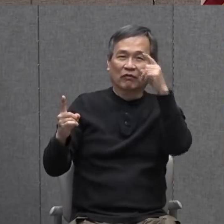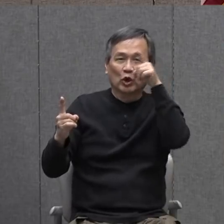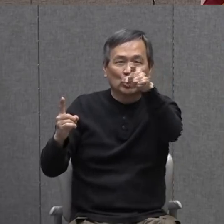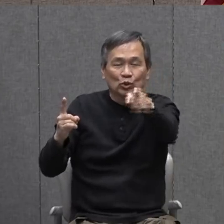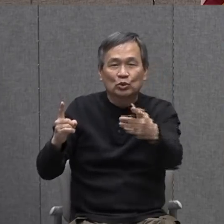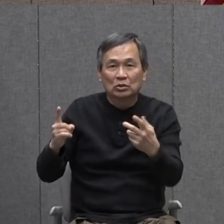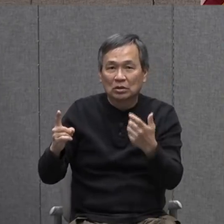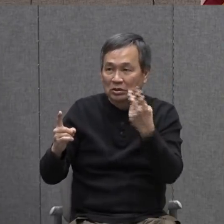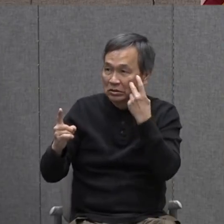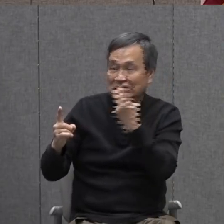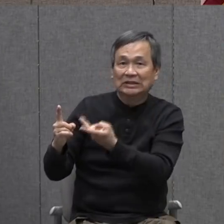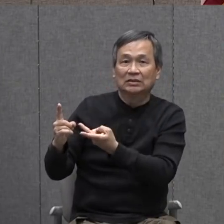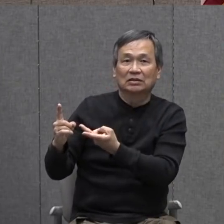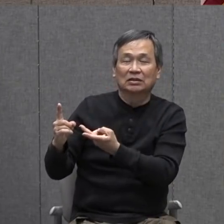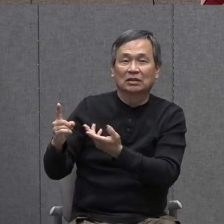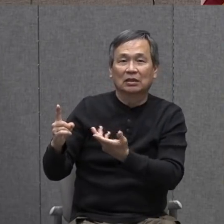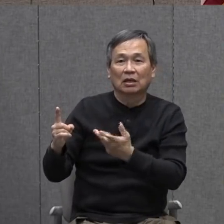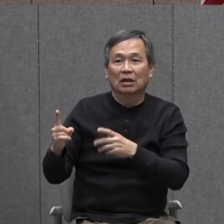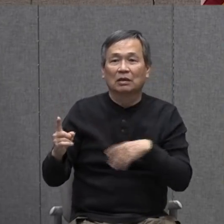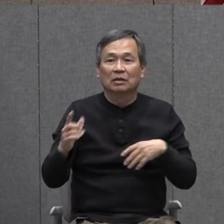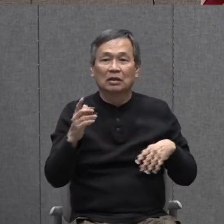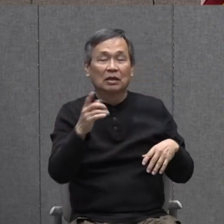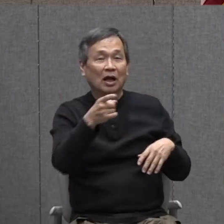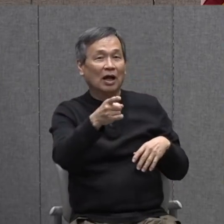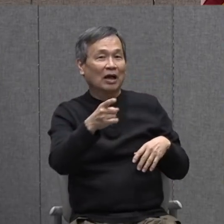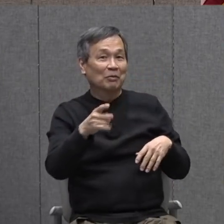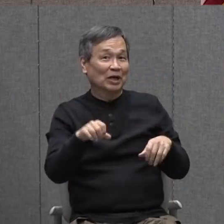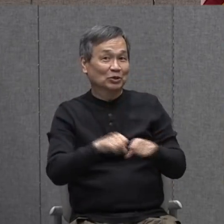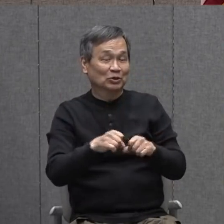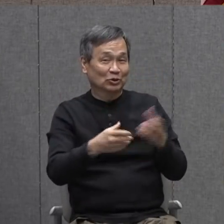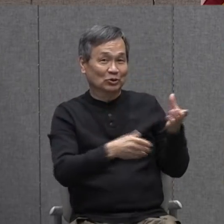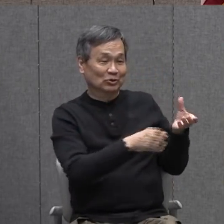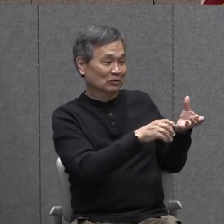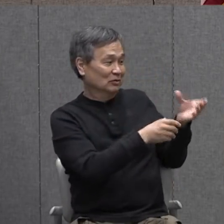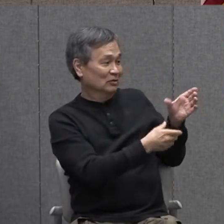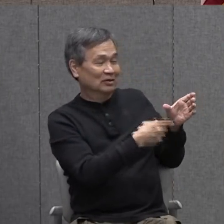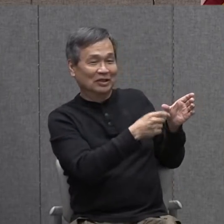Maybe I noticed the sparkle on my shoe from across my hall